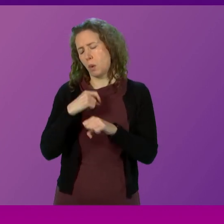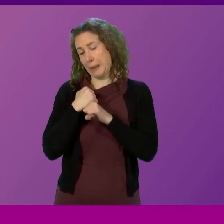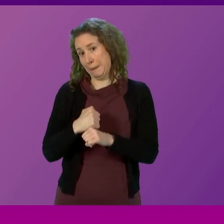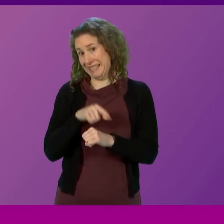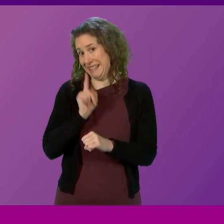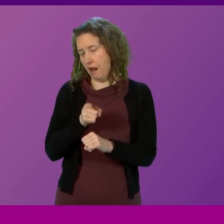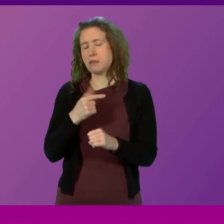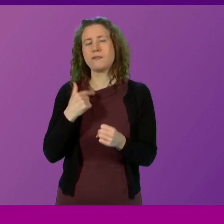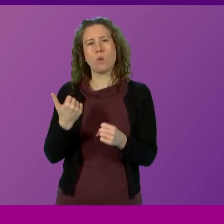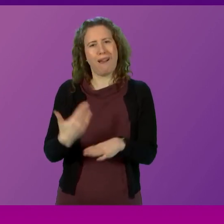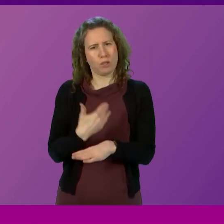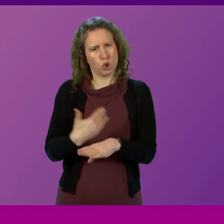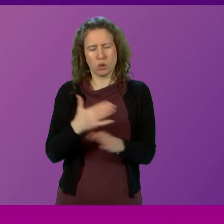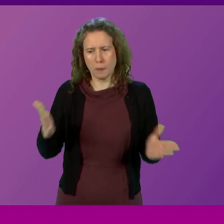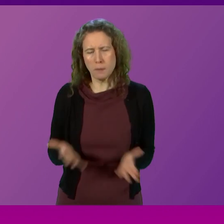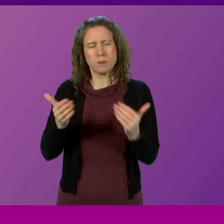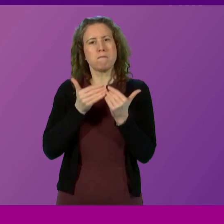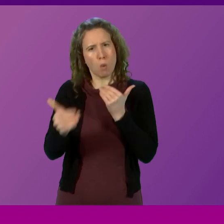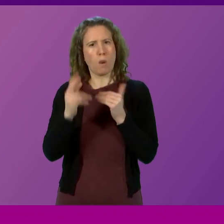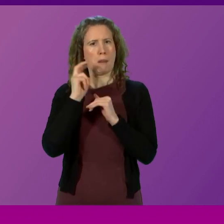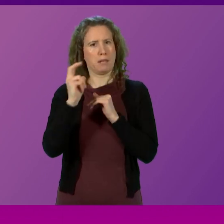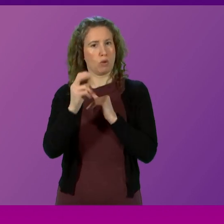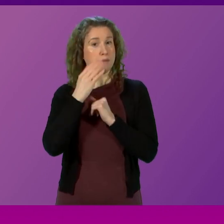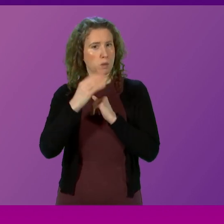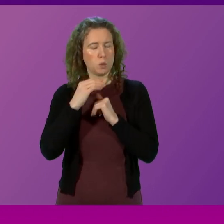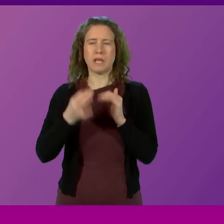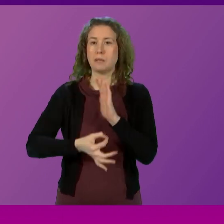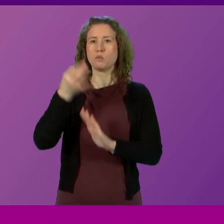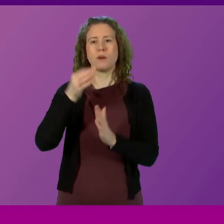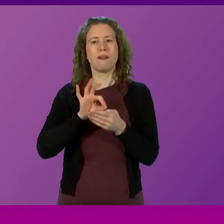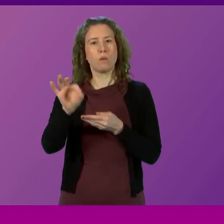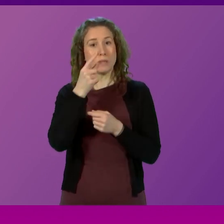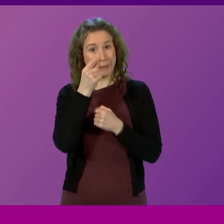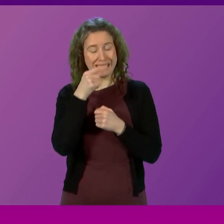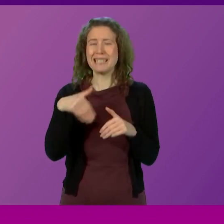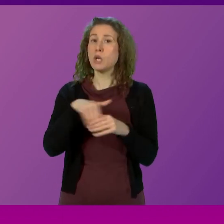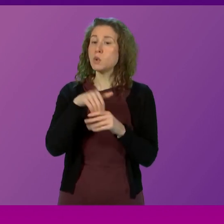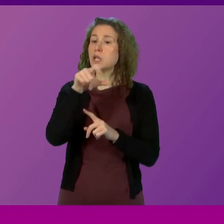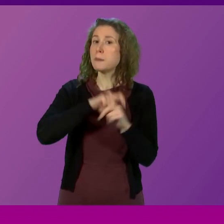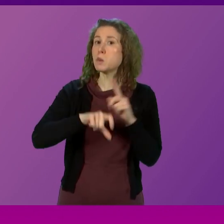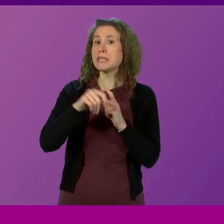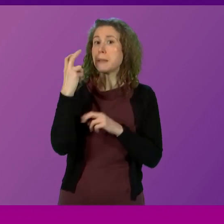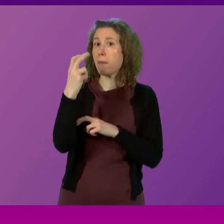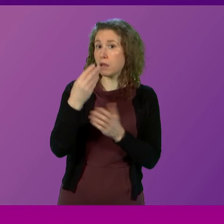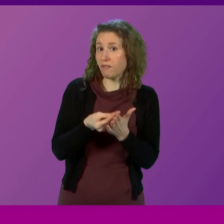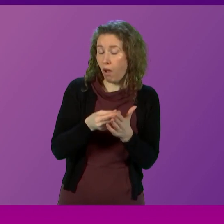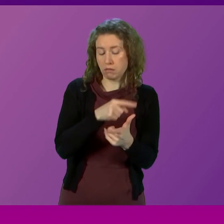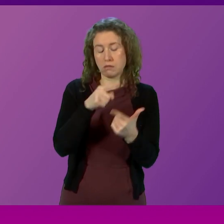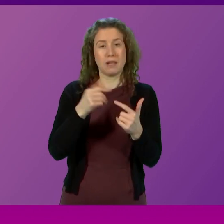a number of actions that are intended to boost public transport usage and improve affordability, including introducing a community bus fund; making significant infrastructure upgrades